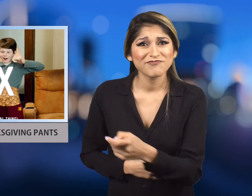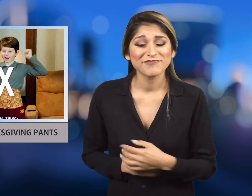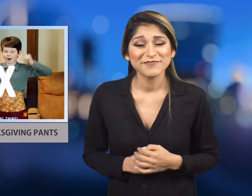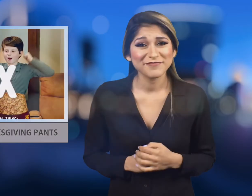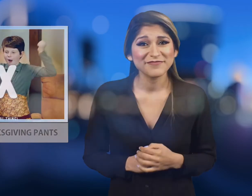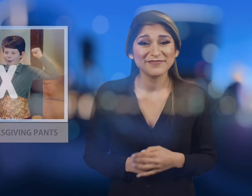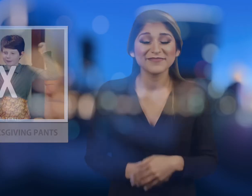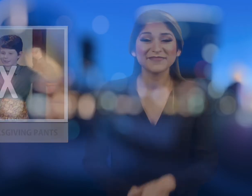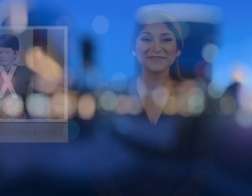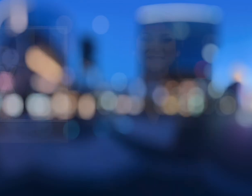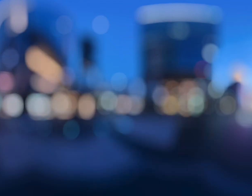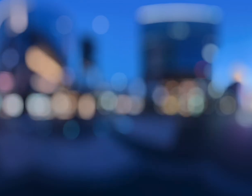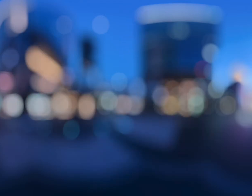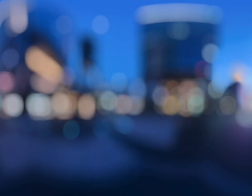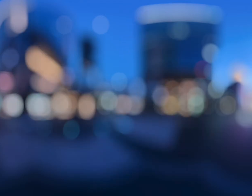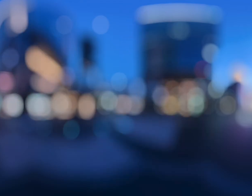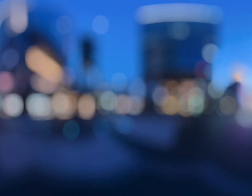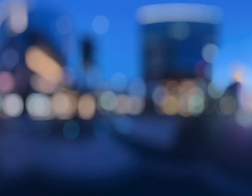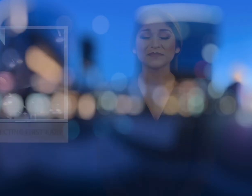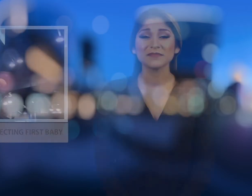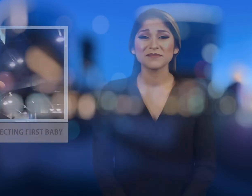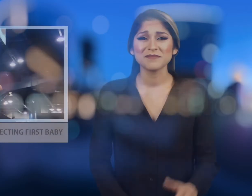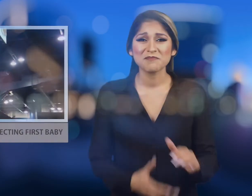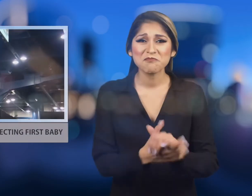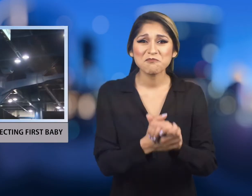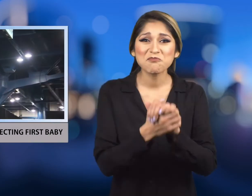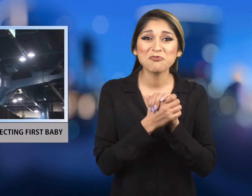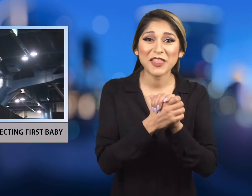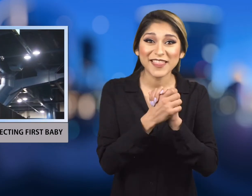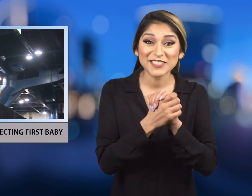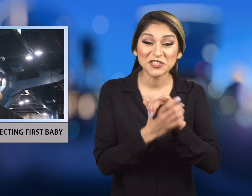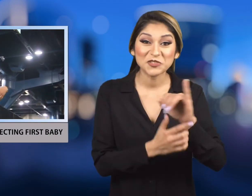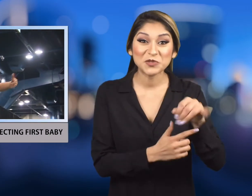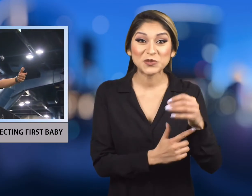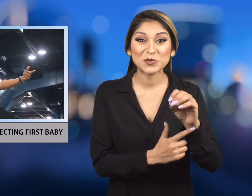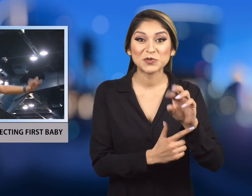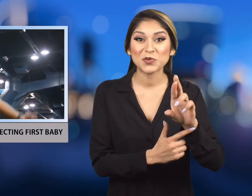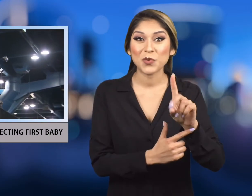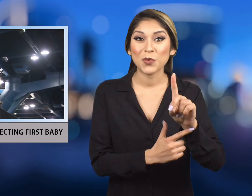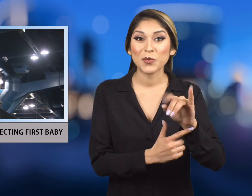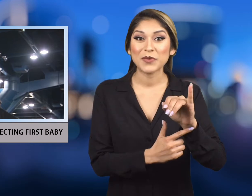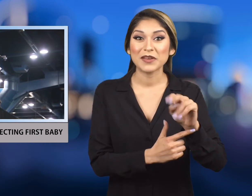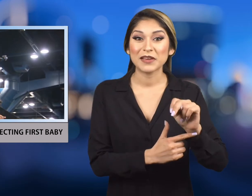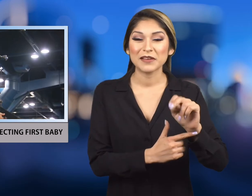Congratulations to former American Idol